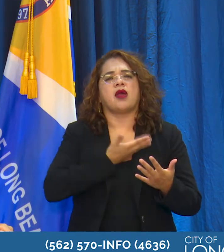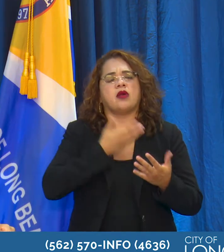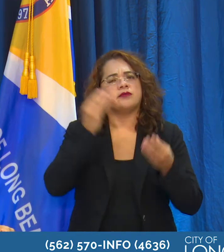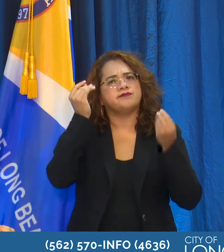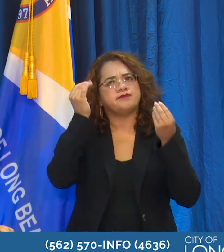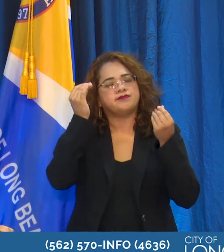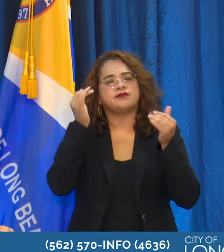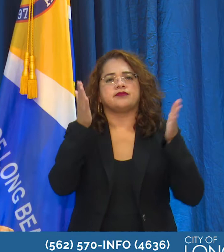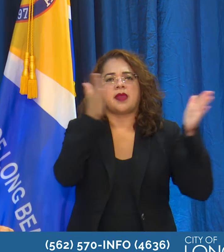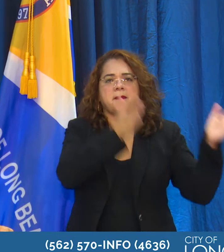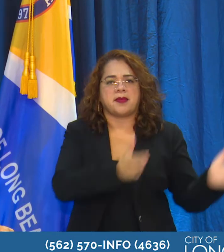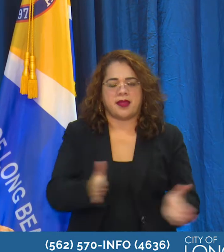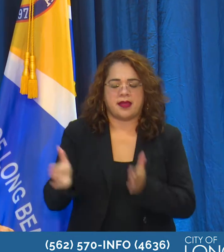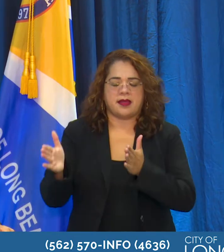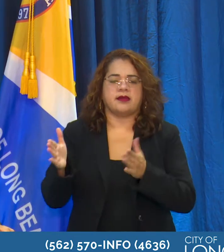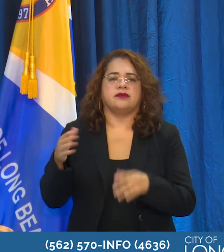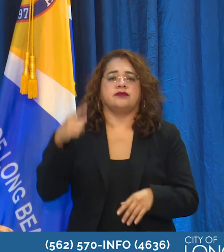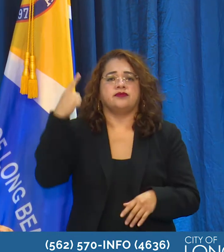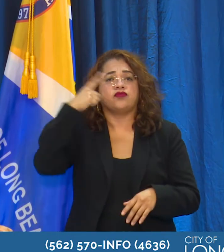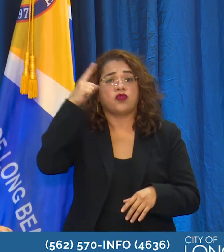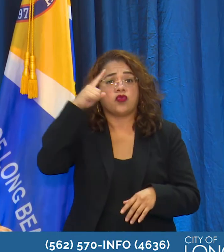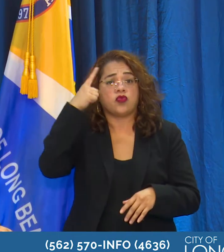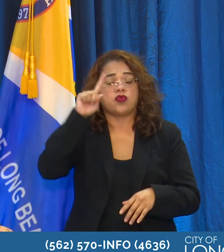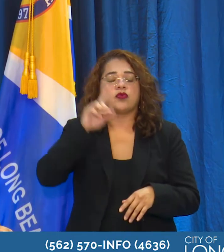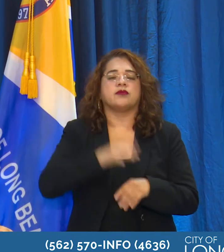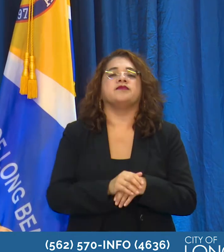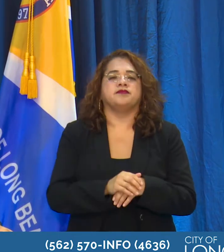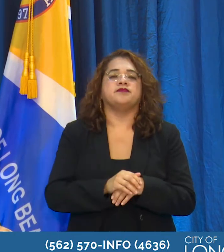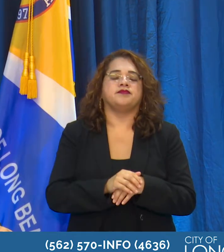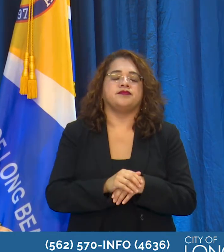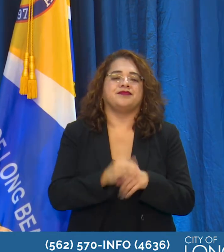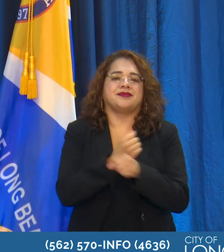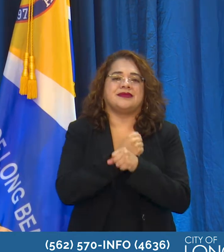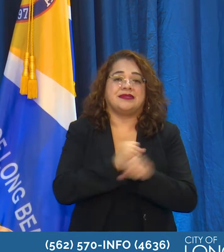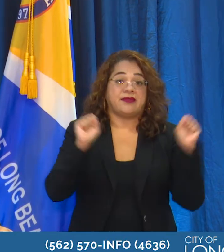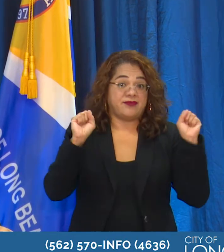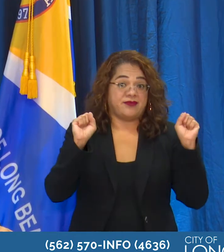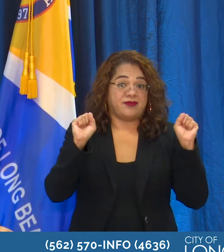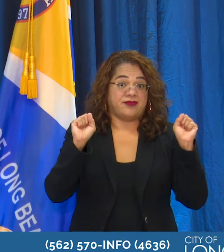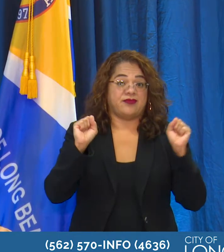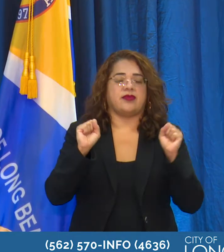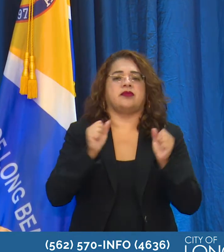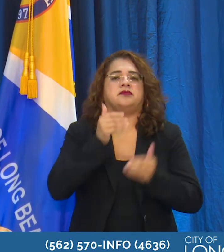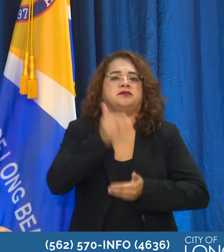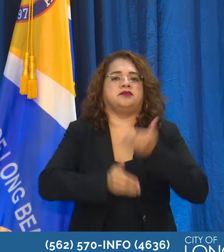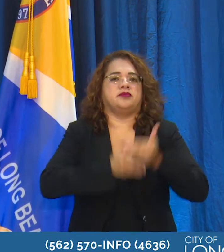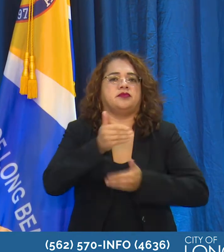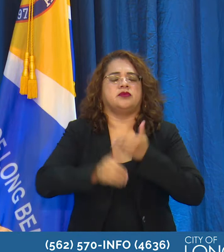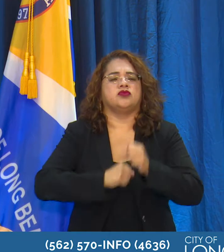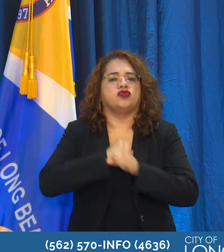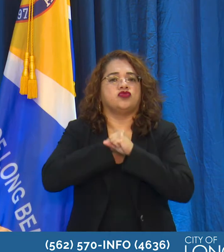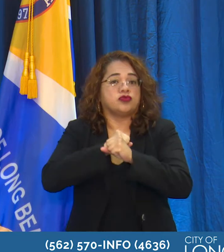together to ensure a safe, secure voting process for the November election.